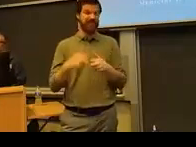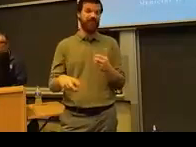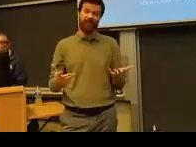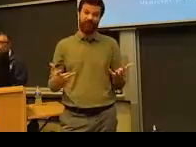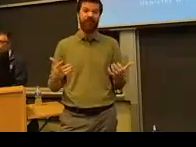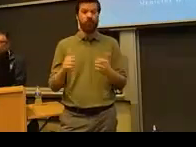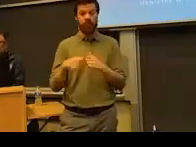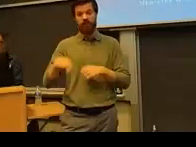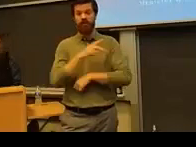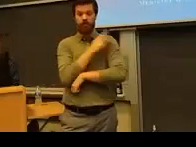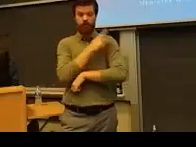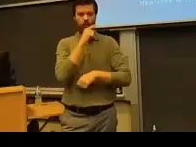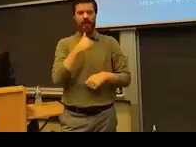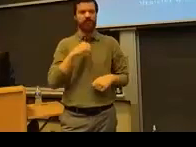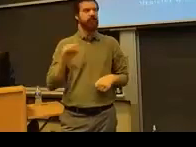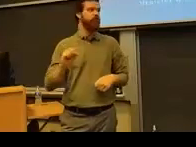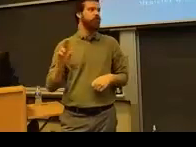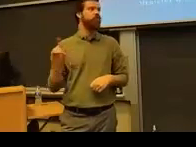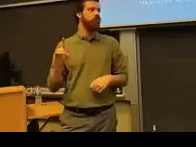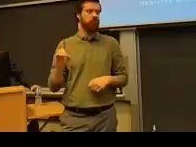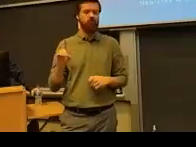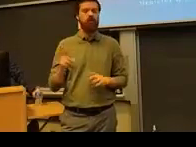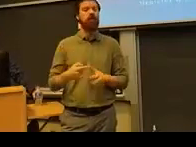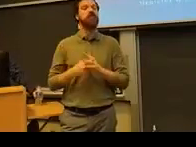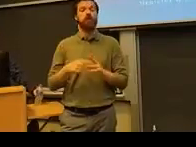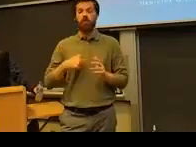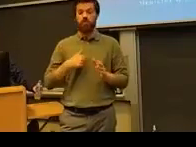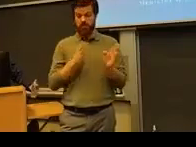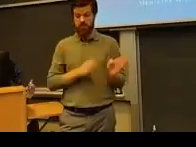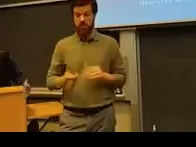with substance use disorders initially when we were planning the unit we had the idea that we